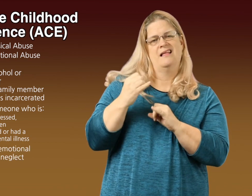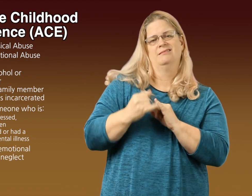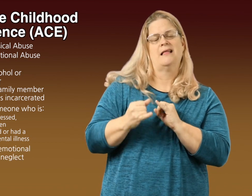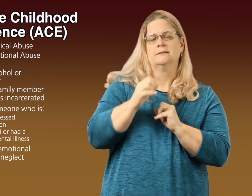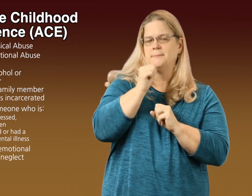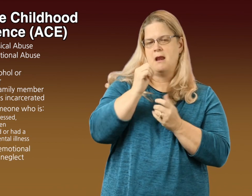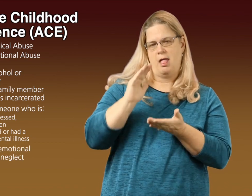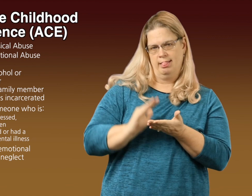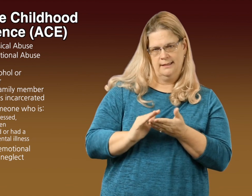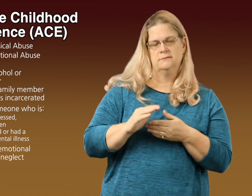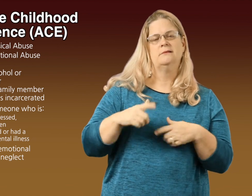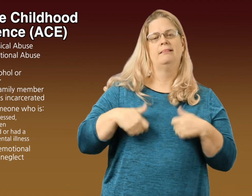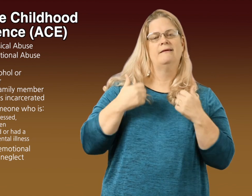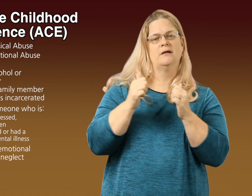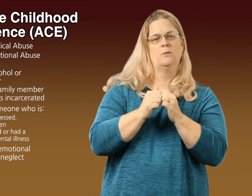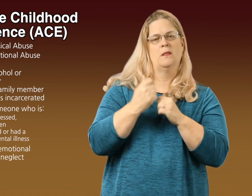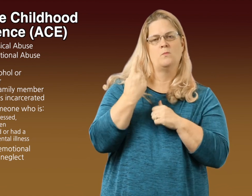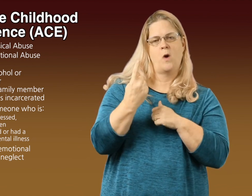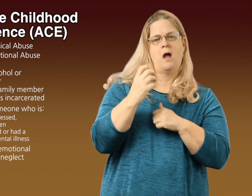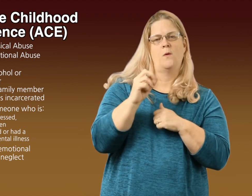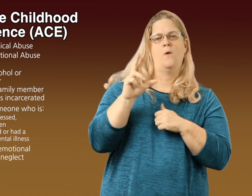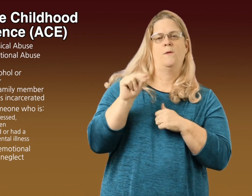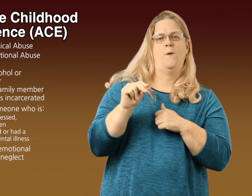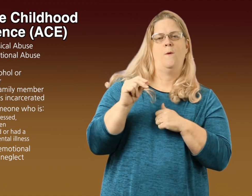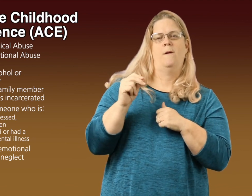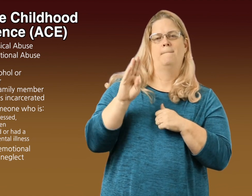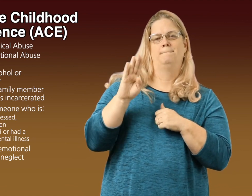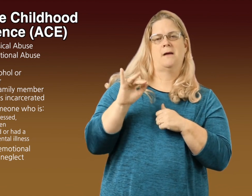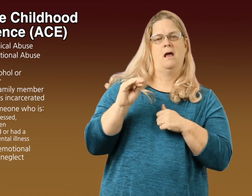or living with one or no biological parents.